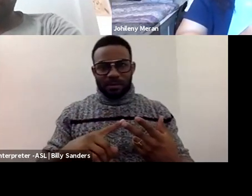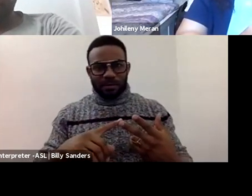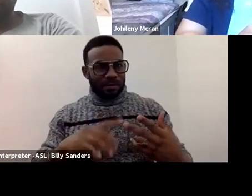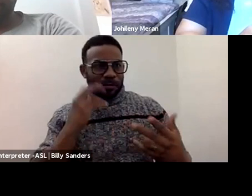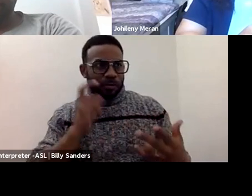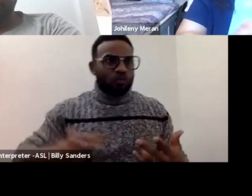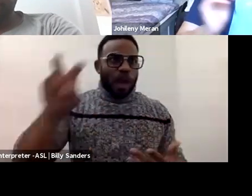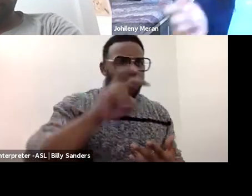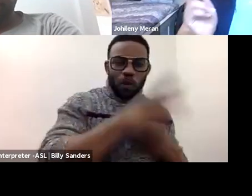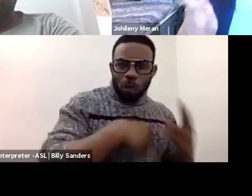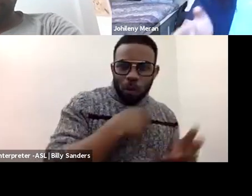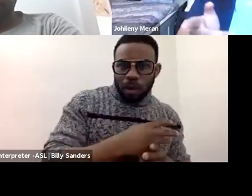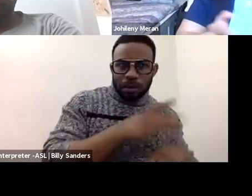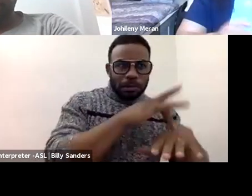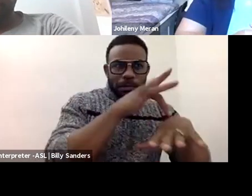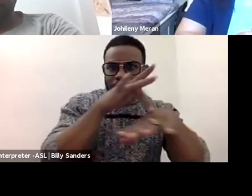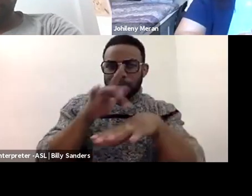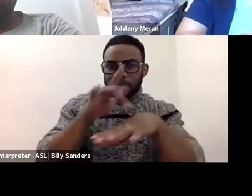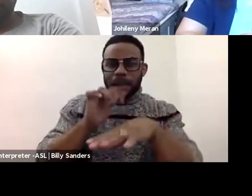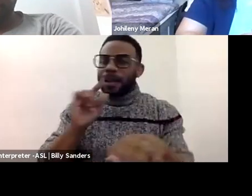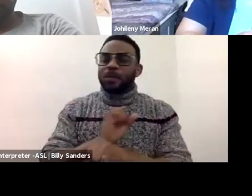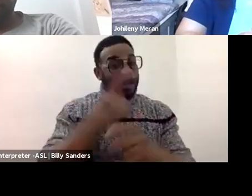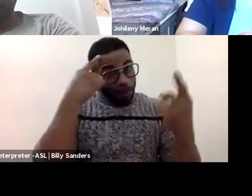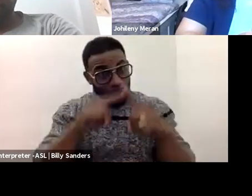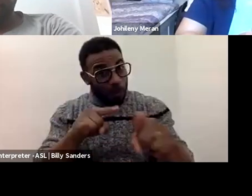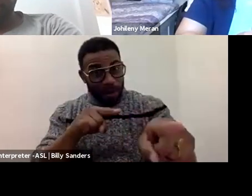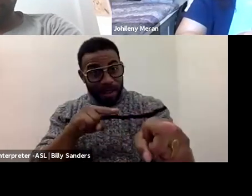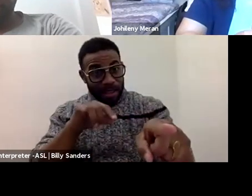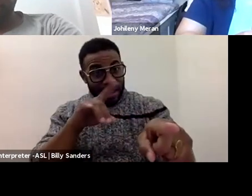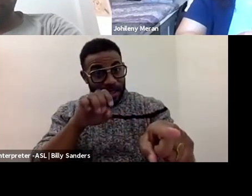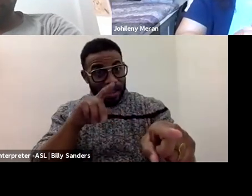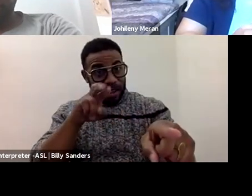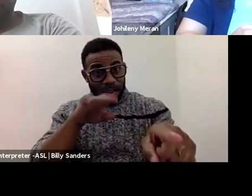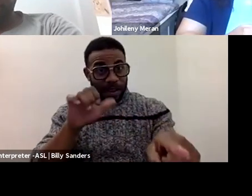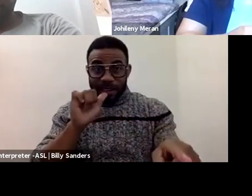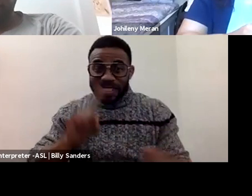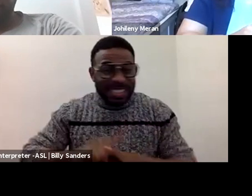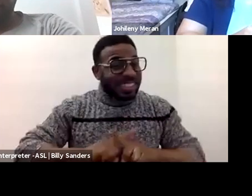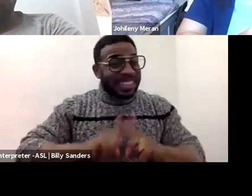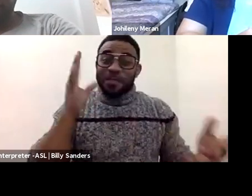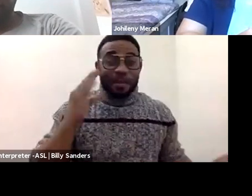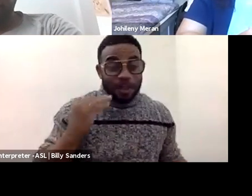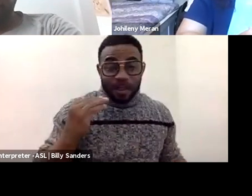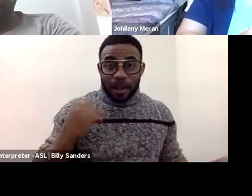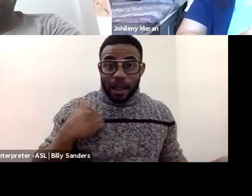around the world. And I totally agree. It is an addictive experience. I mean I went to about